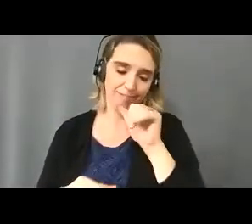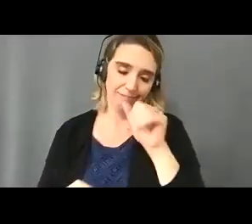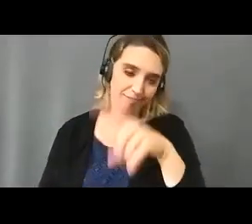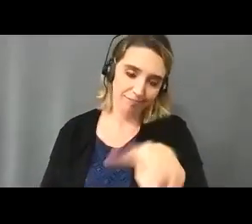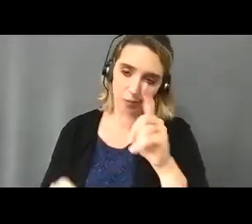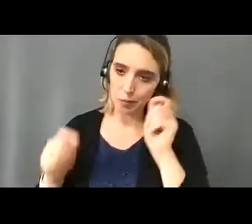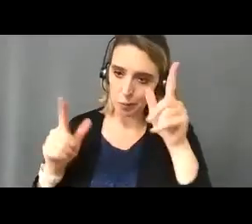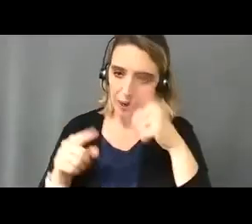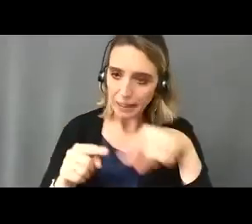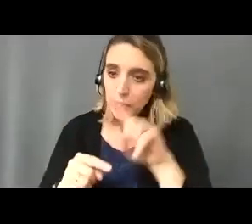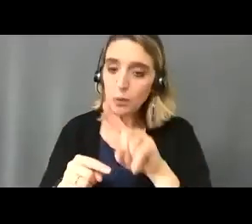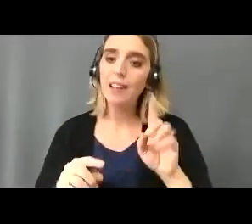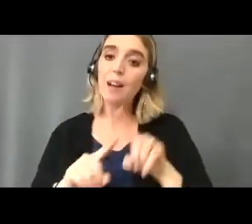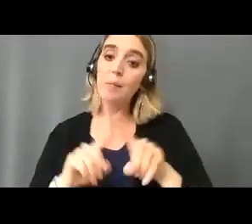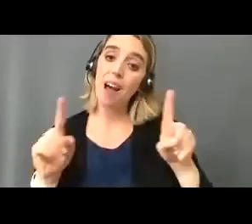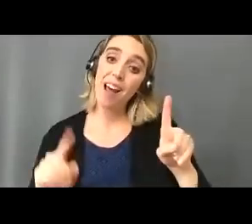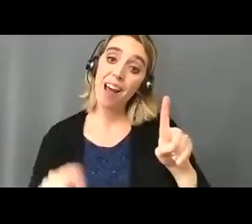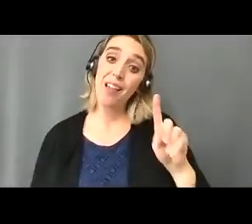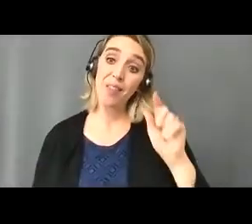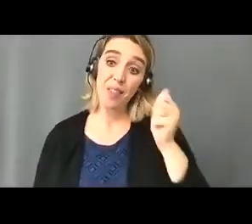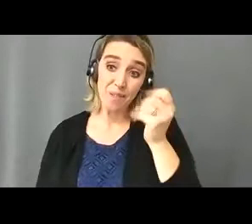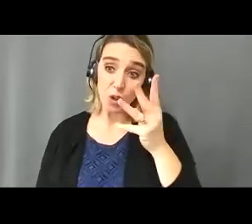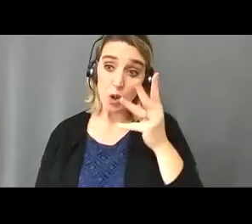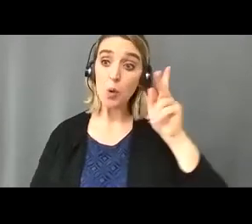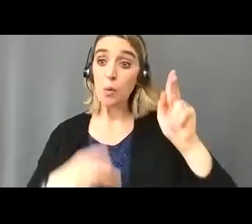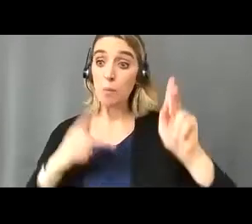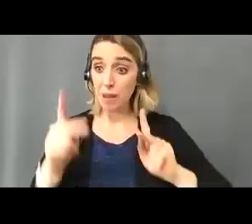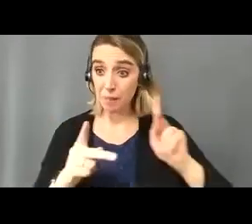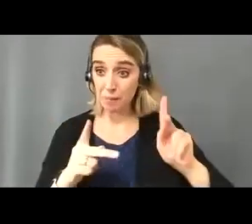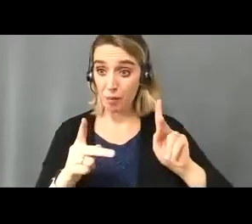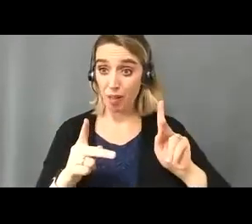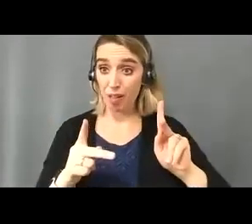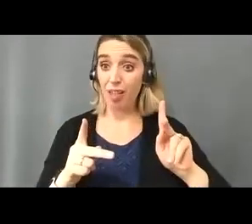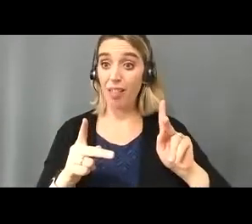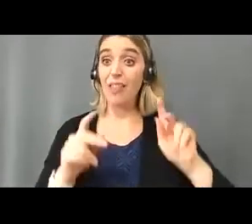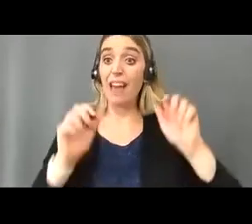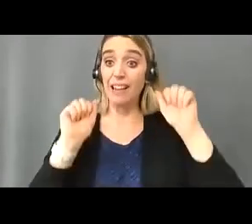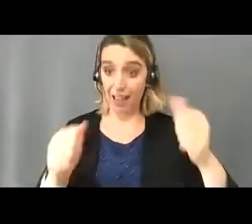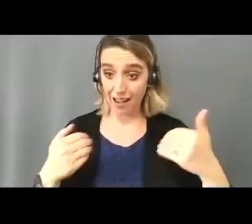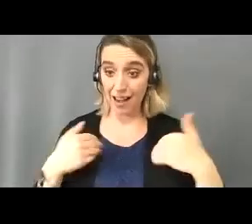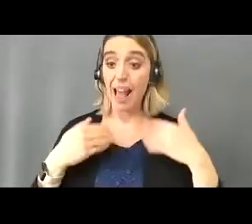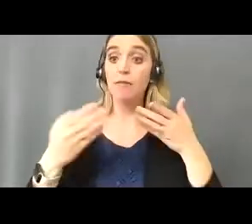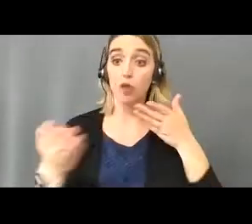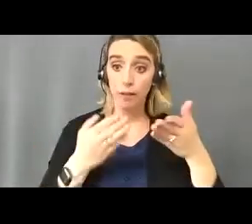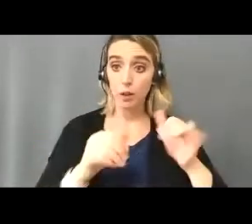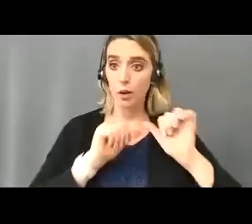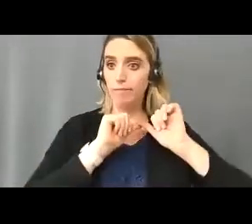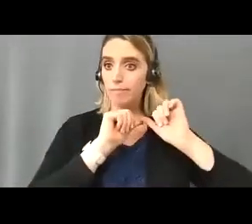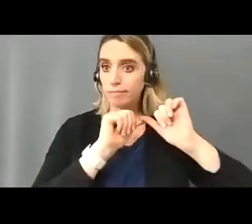but the small percentage of people who actually get services or stay engaged in services.